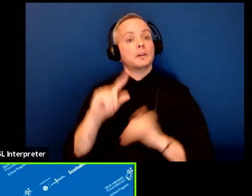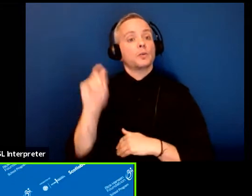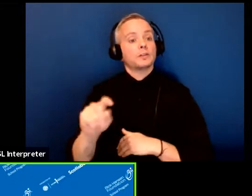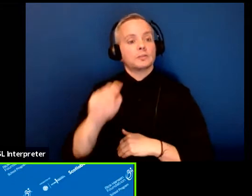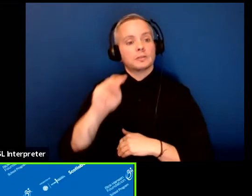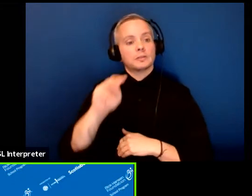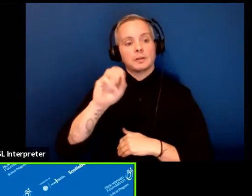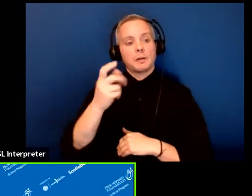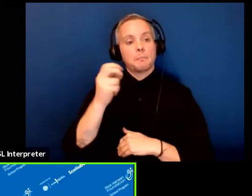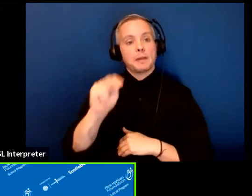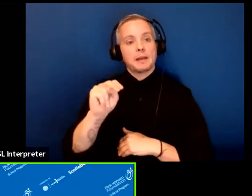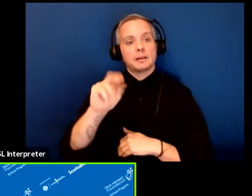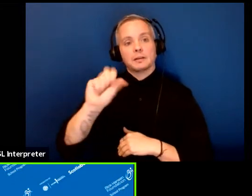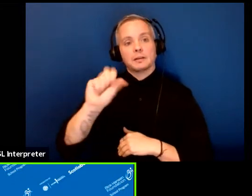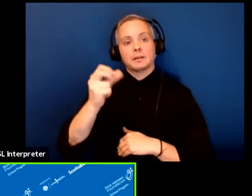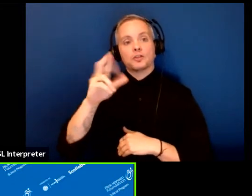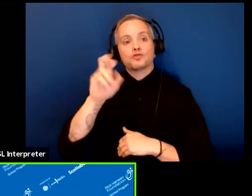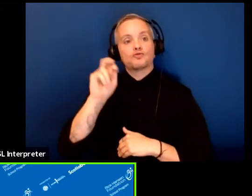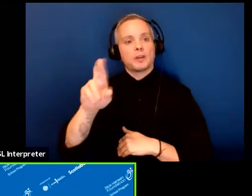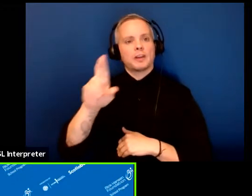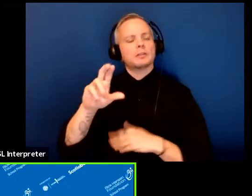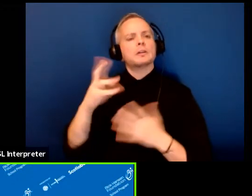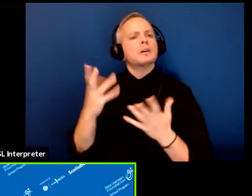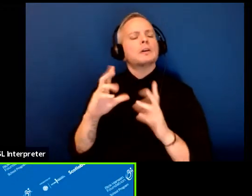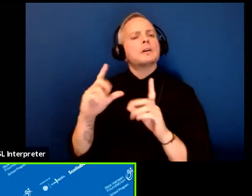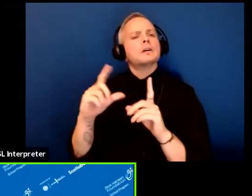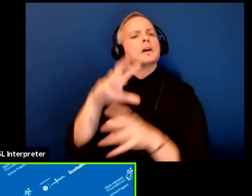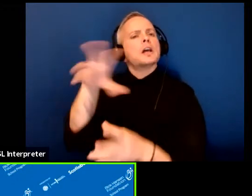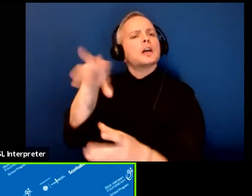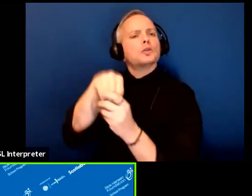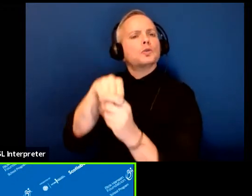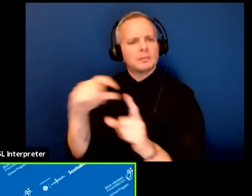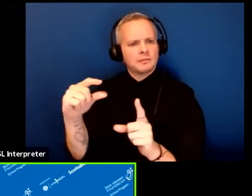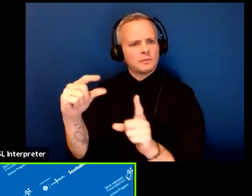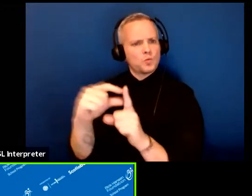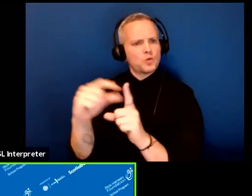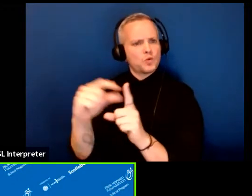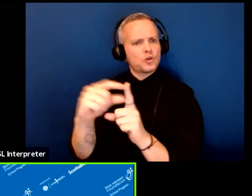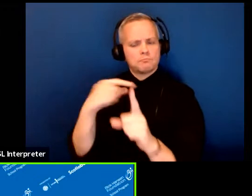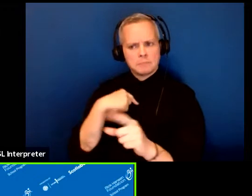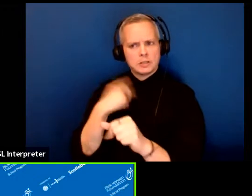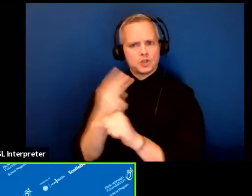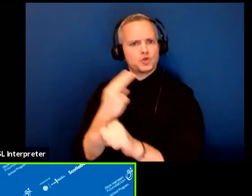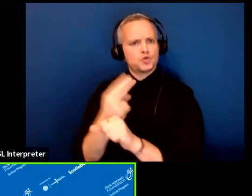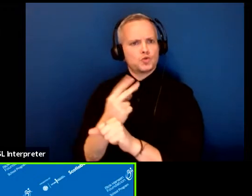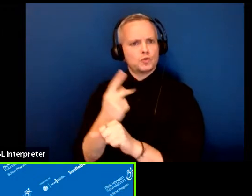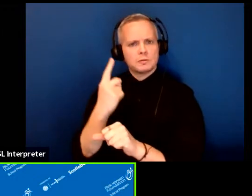TERI, WHAT INCLUSIVE TERM CAN I USE WHEN ADVOCATING FOR PEOPLE WITH DISABILITIES. I HAVE USED PEOPLE WITH